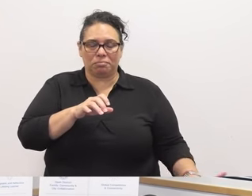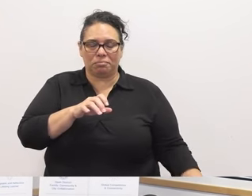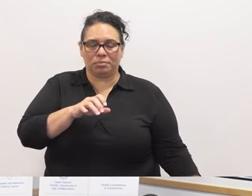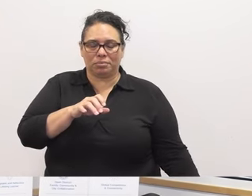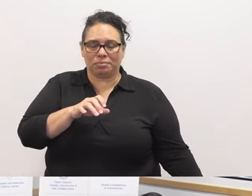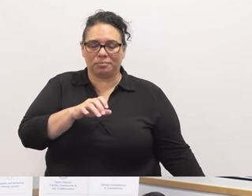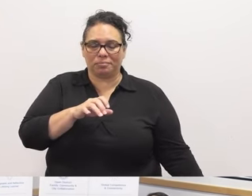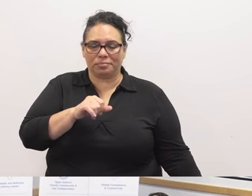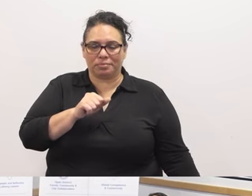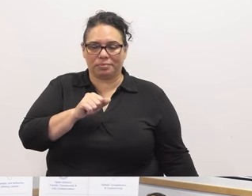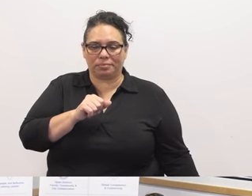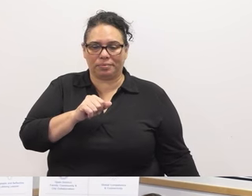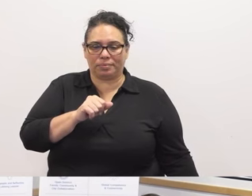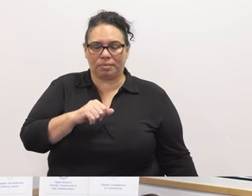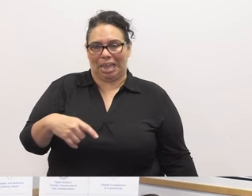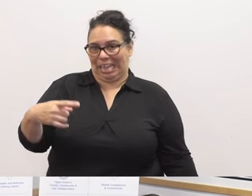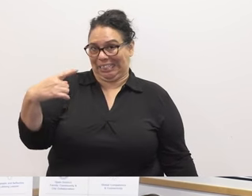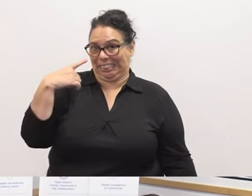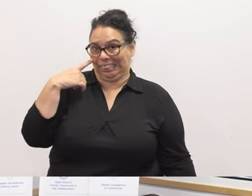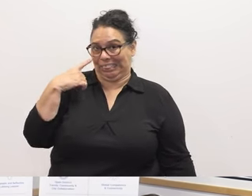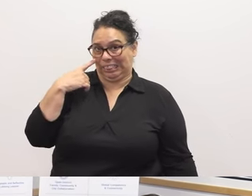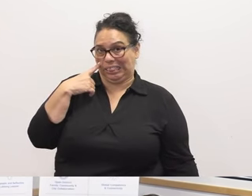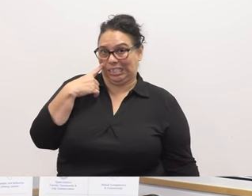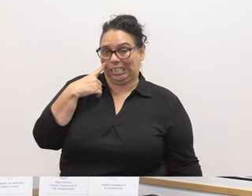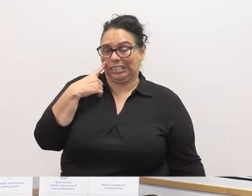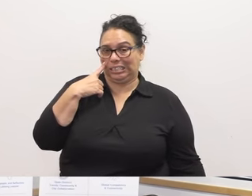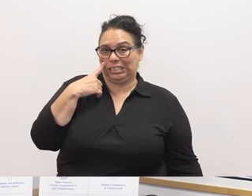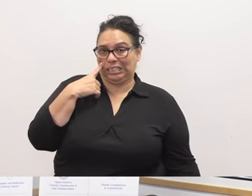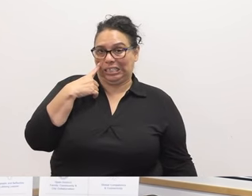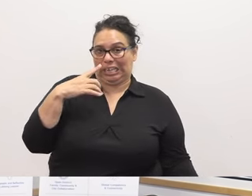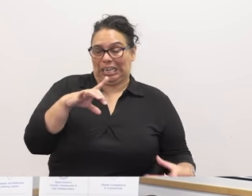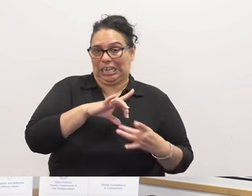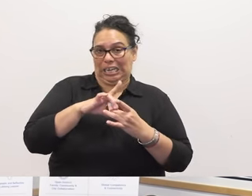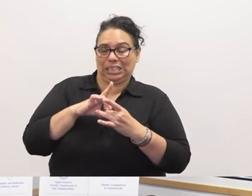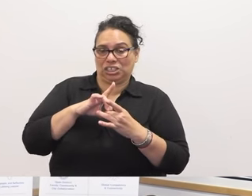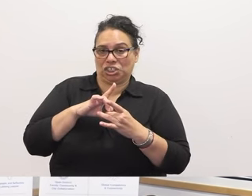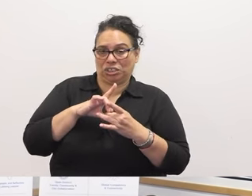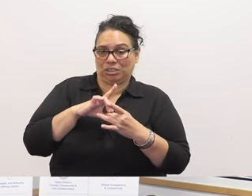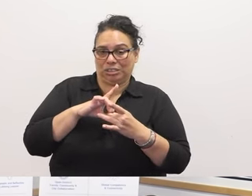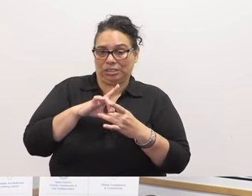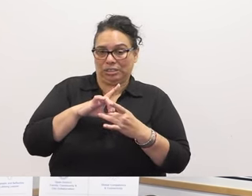[Erik Miller] Yeah. Well, I think the connection may have been that